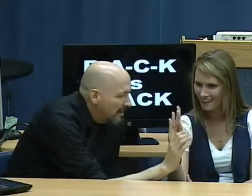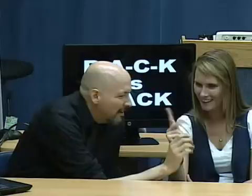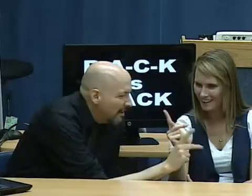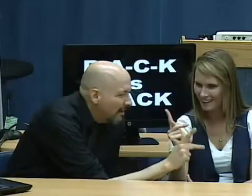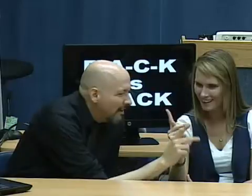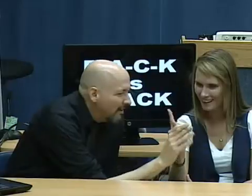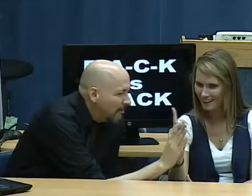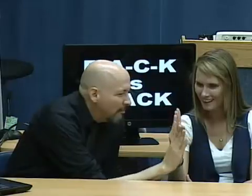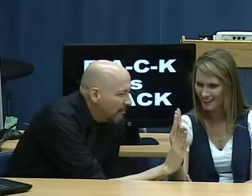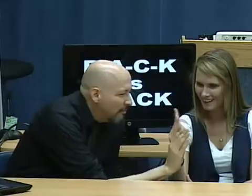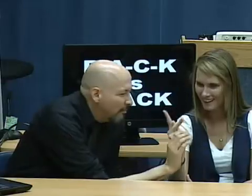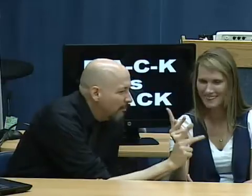#BACK